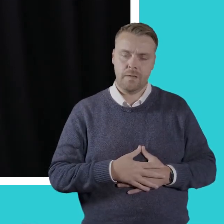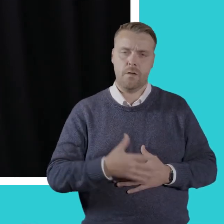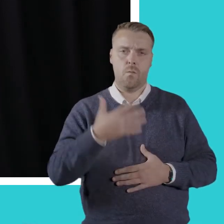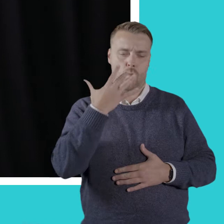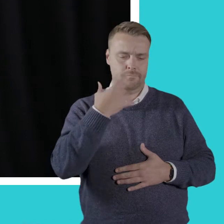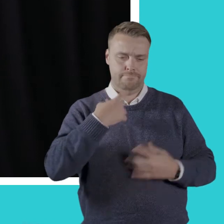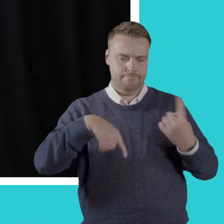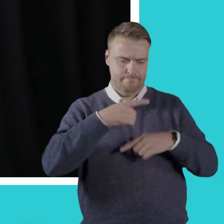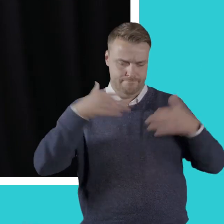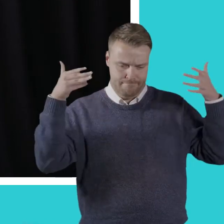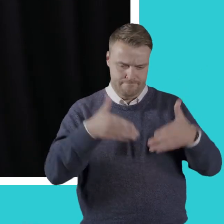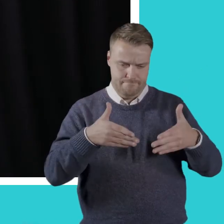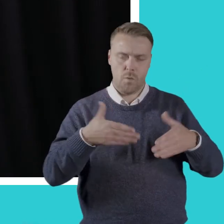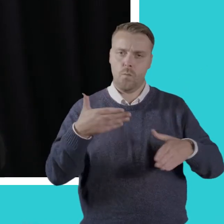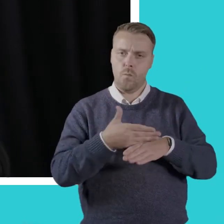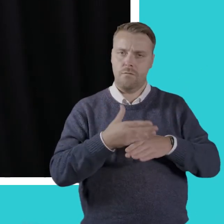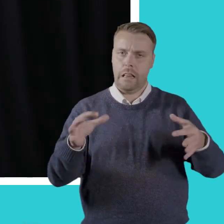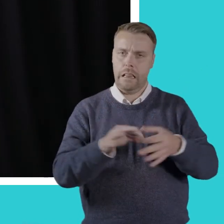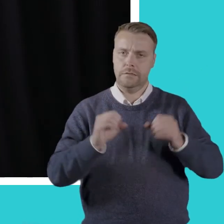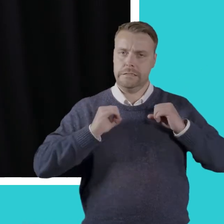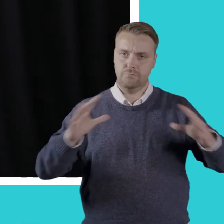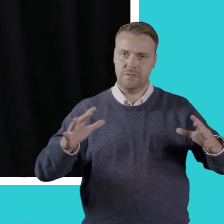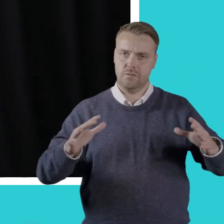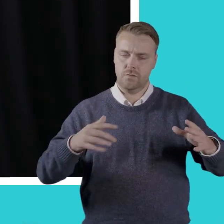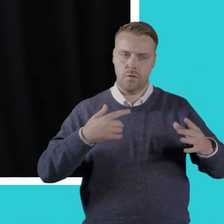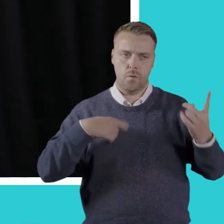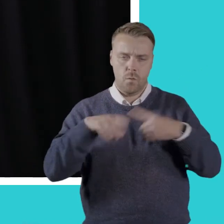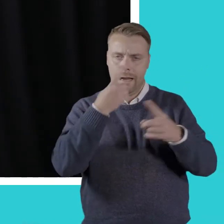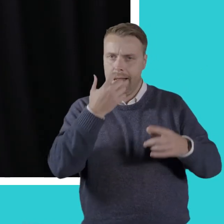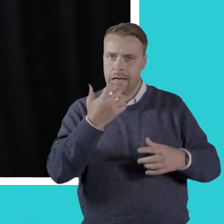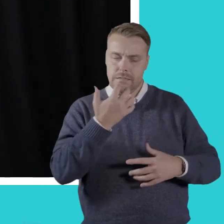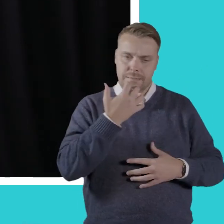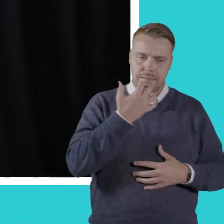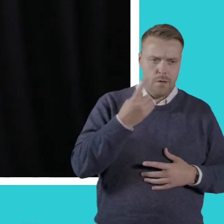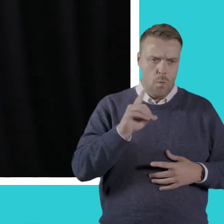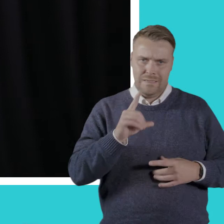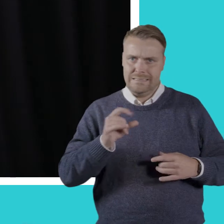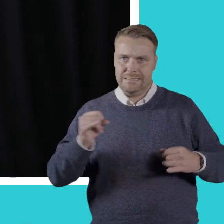of liberation I think that we can be very fearful of what conflict means you know and